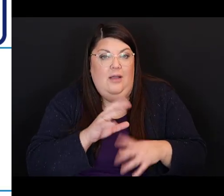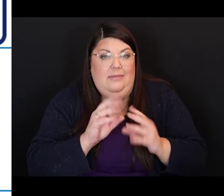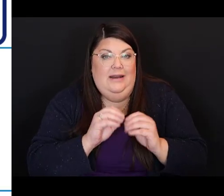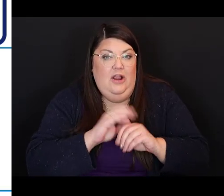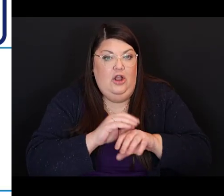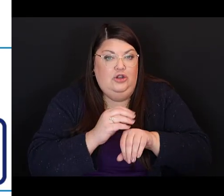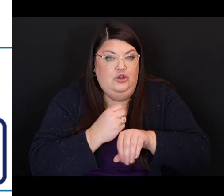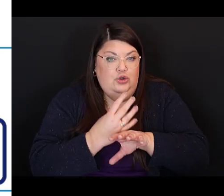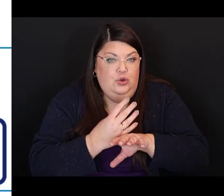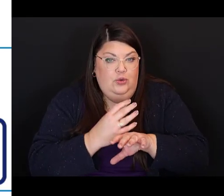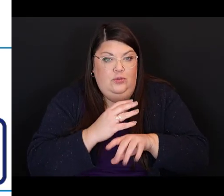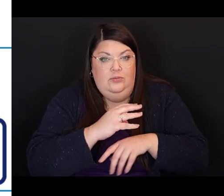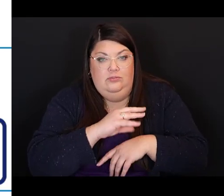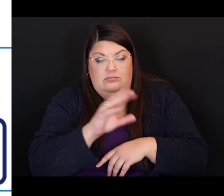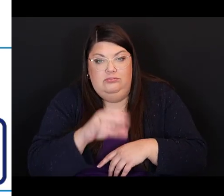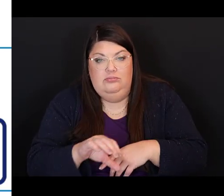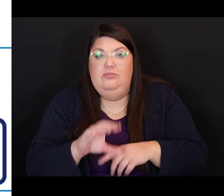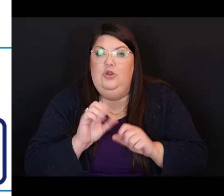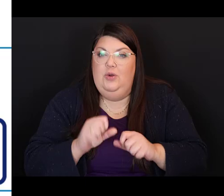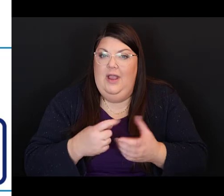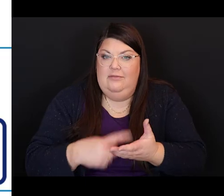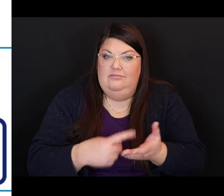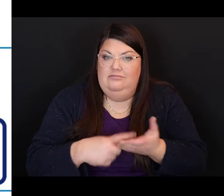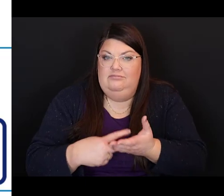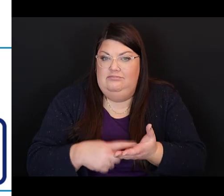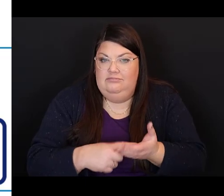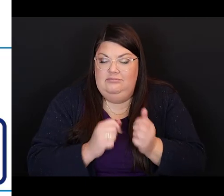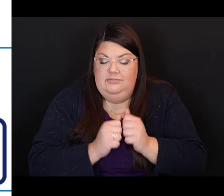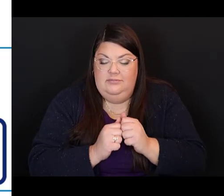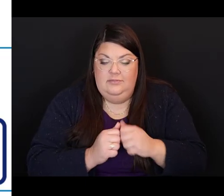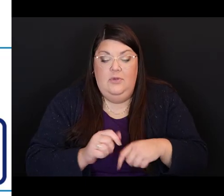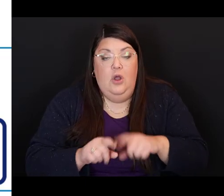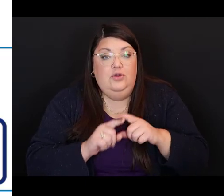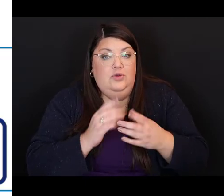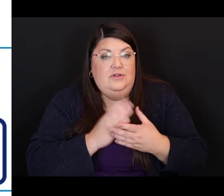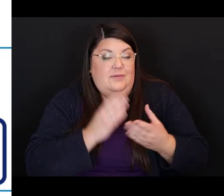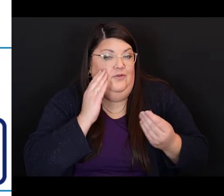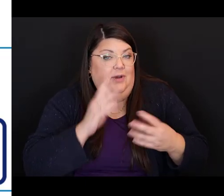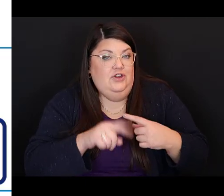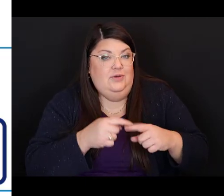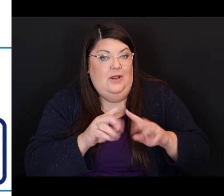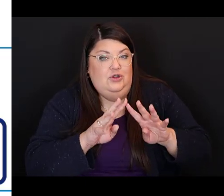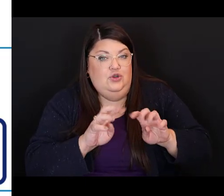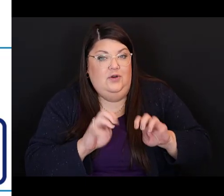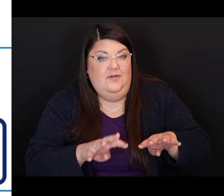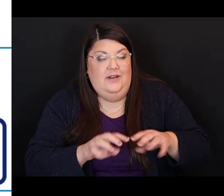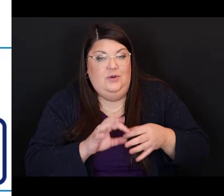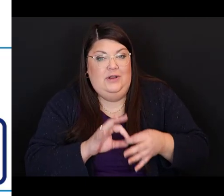of practice. We also have some information on some of the surveys we've done on training needs. So,